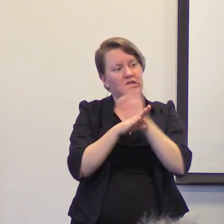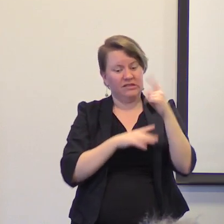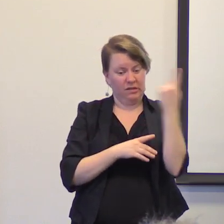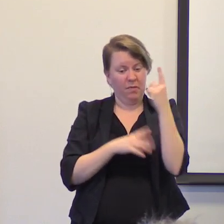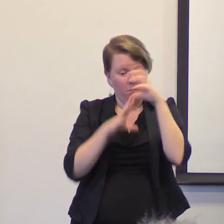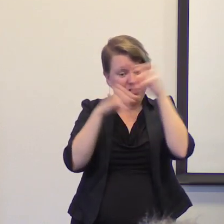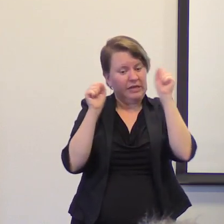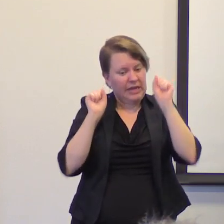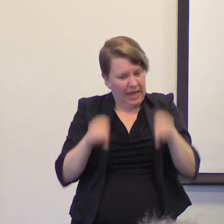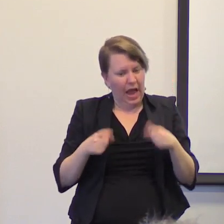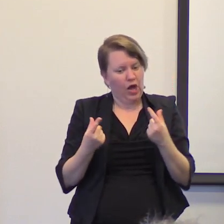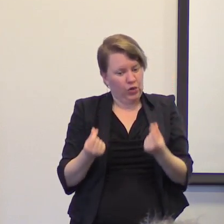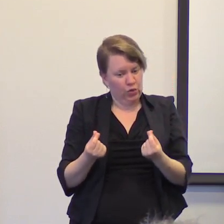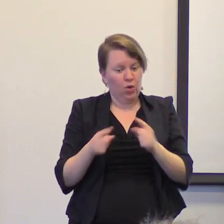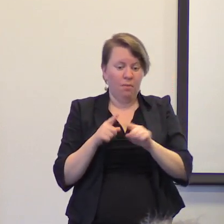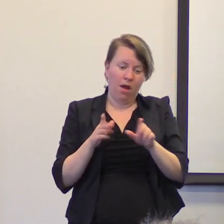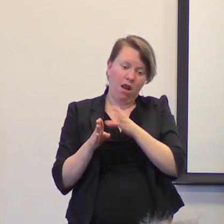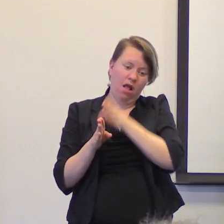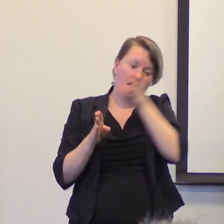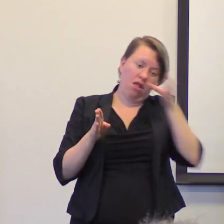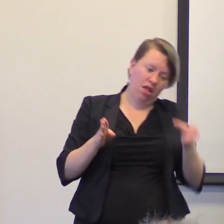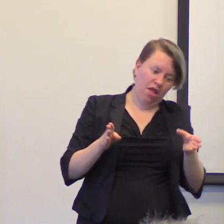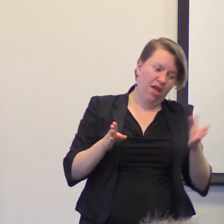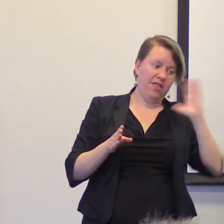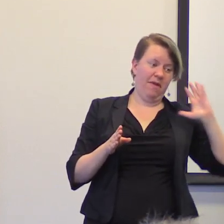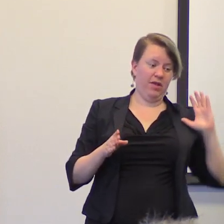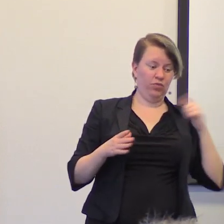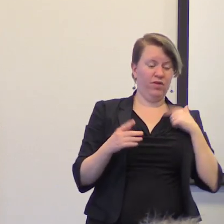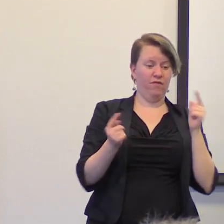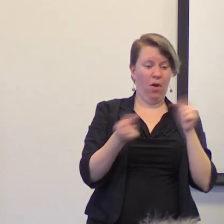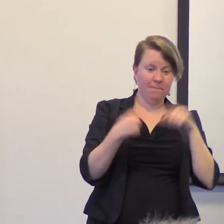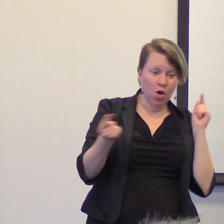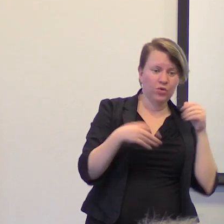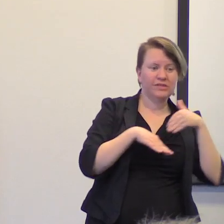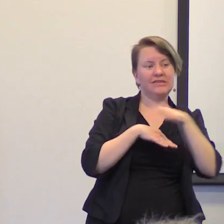On the other hand, we have in the past opposed presidents sending troops abroad to engage